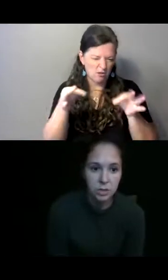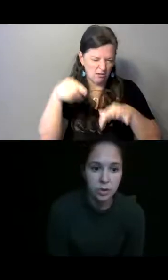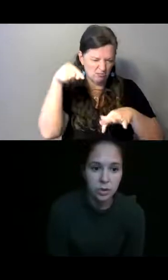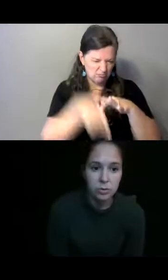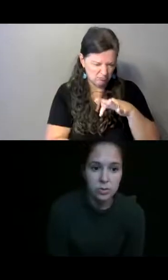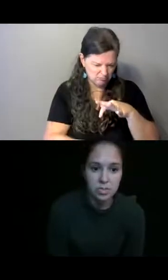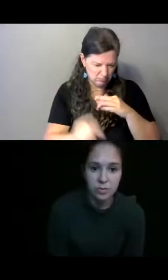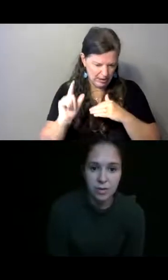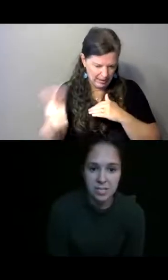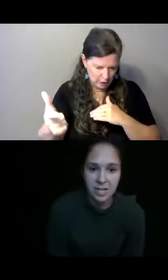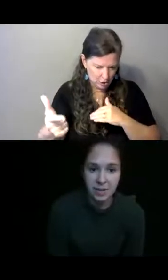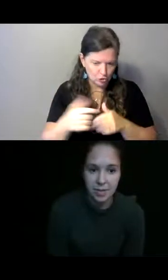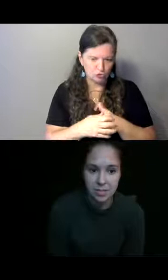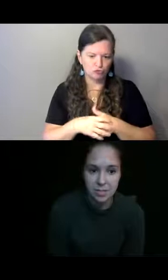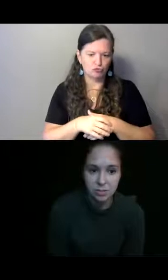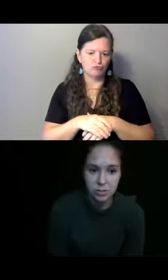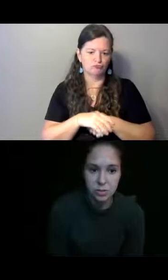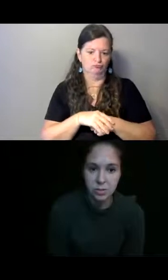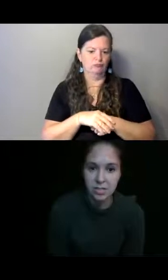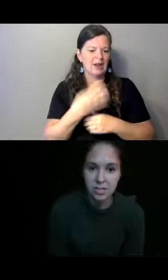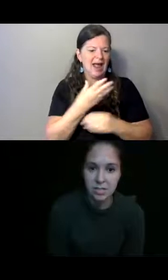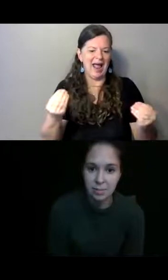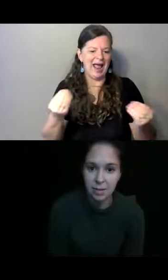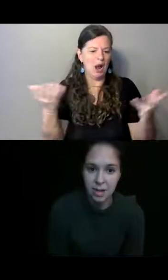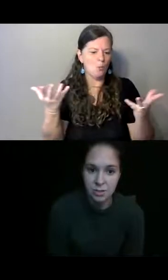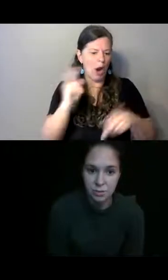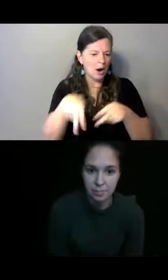You can use different assignments for students in the same classroom